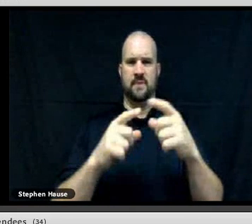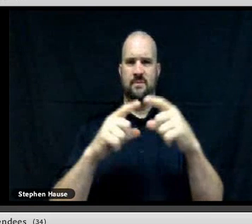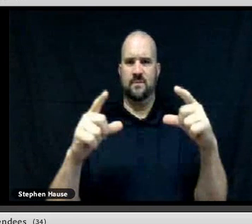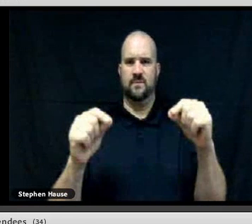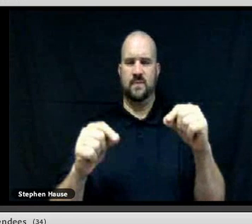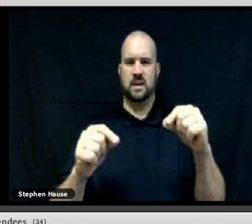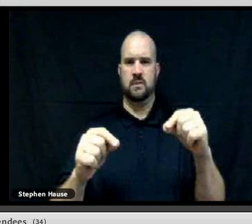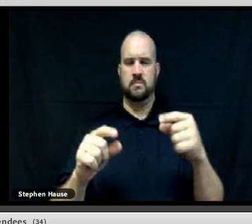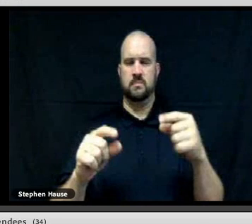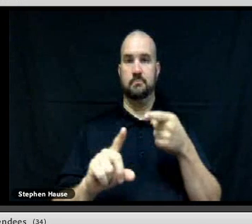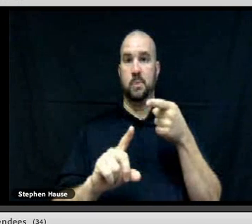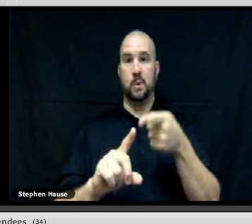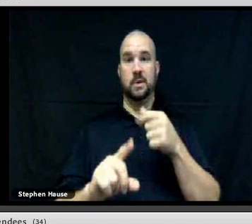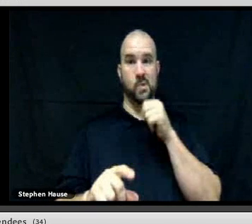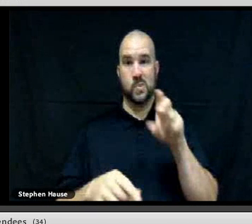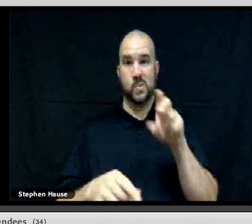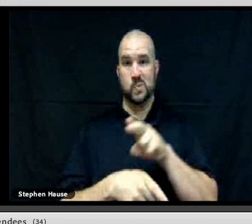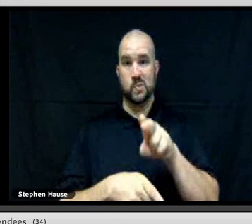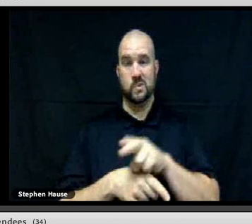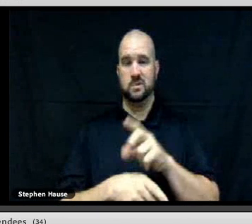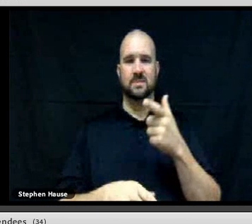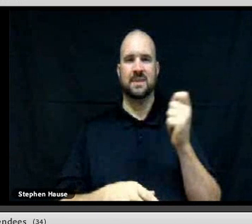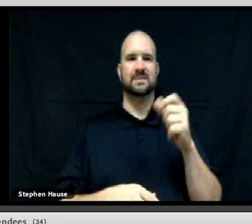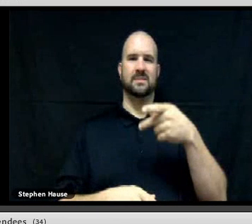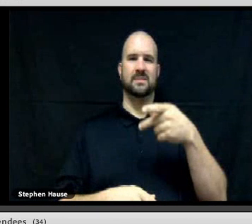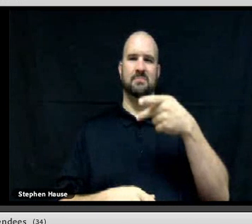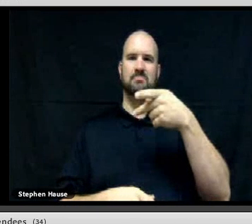that really doesn't add any value to that record.